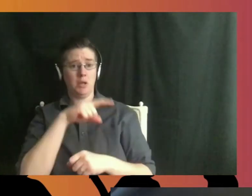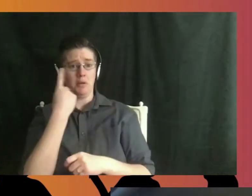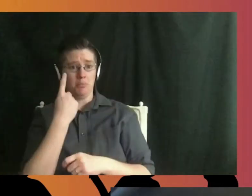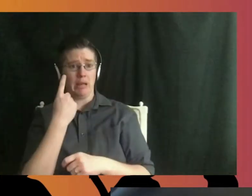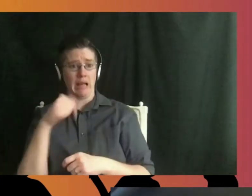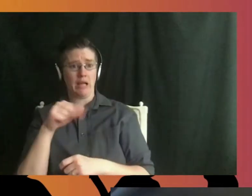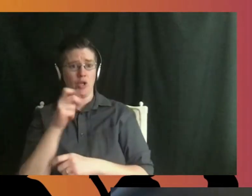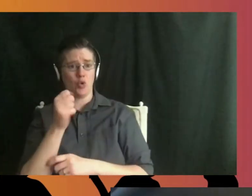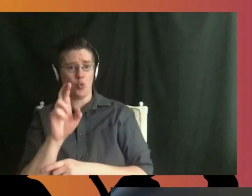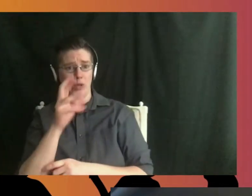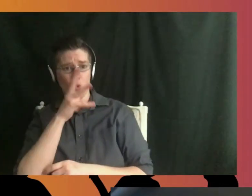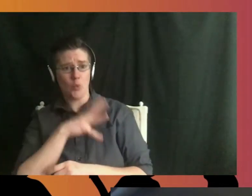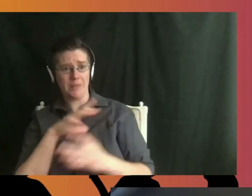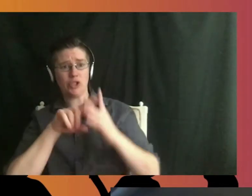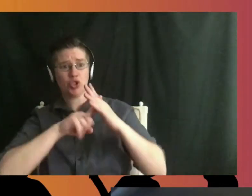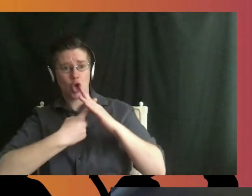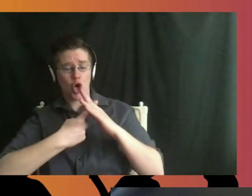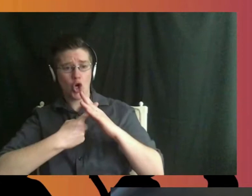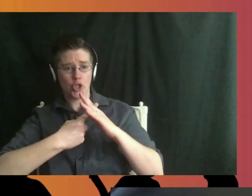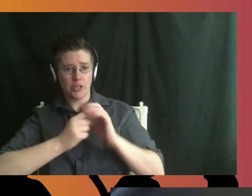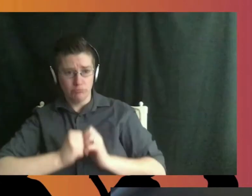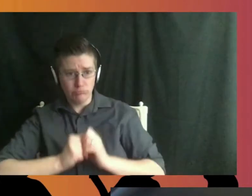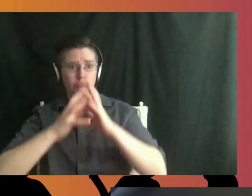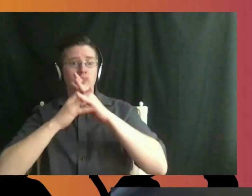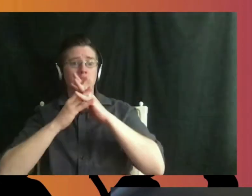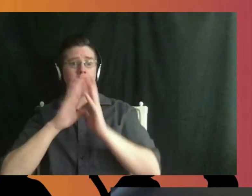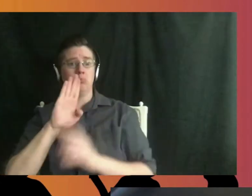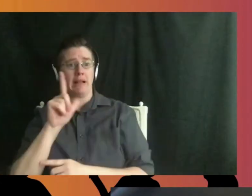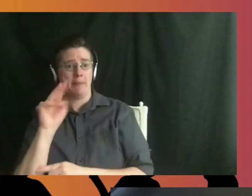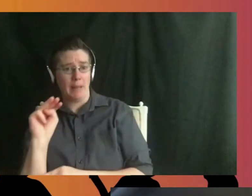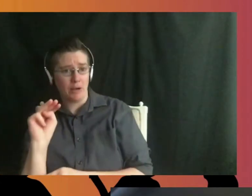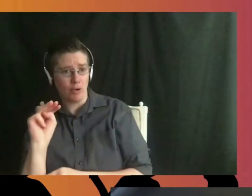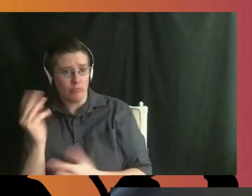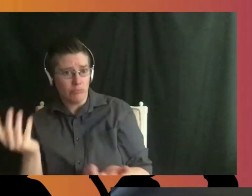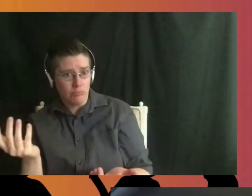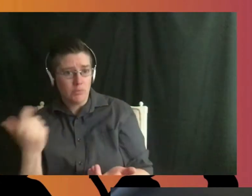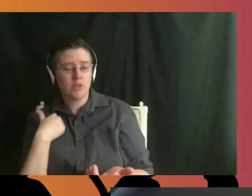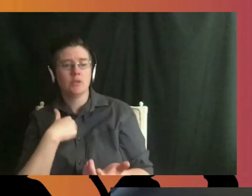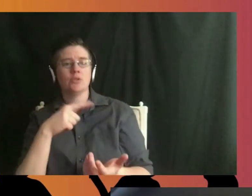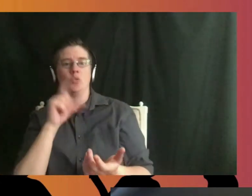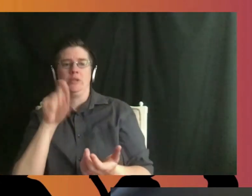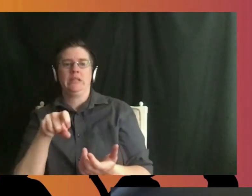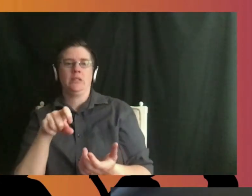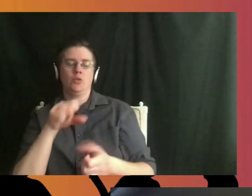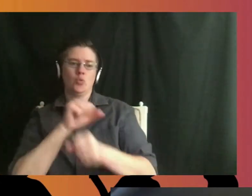matter movement so we really need to work as a community to unite all black people because if